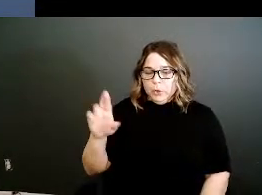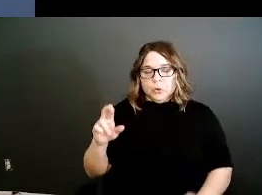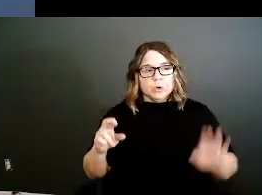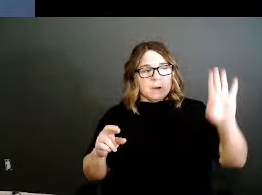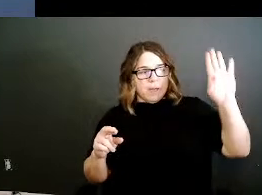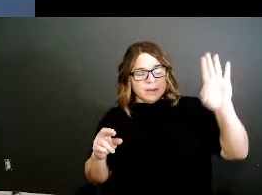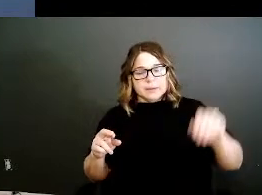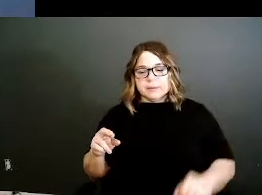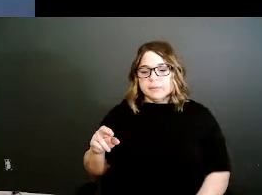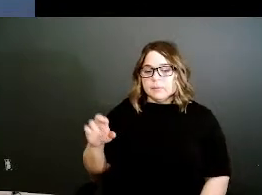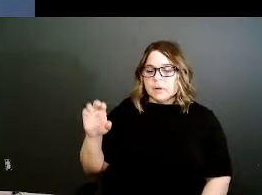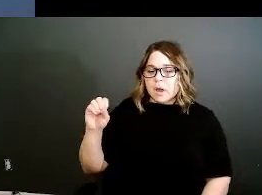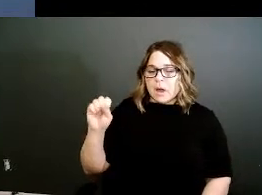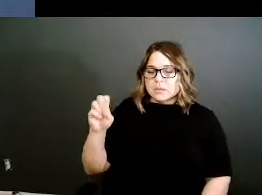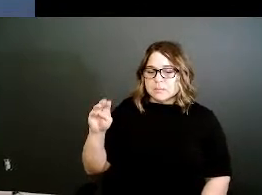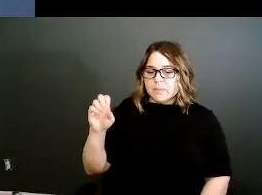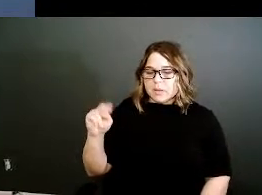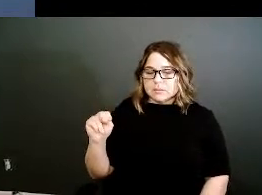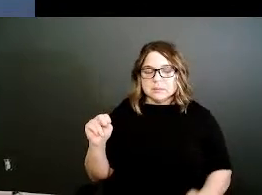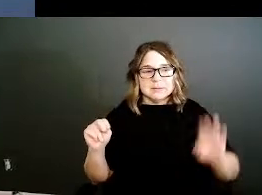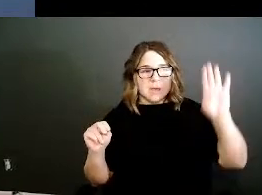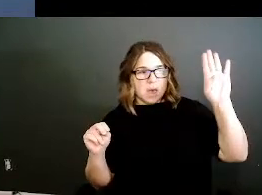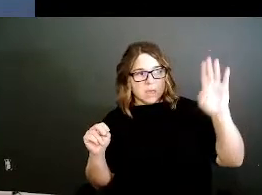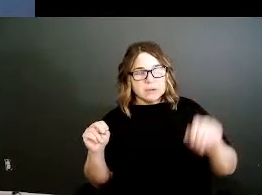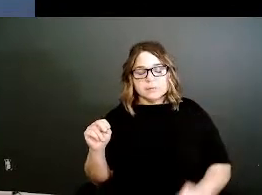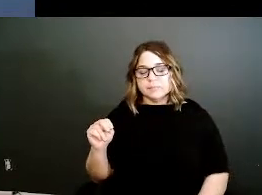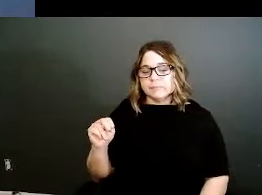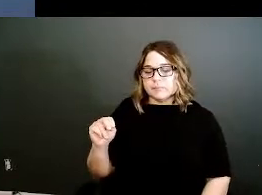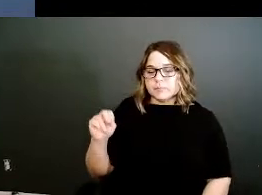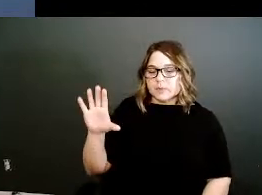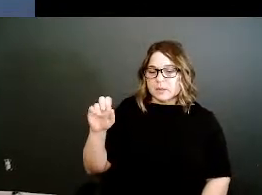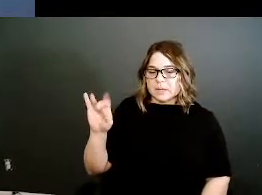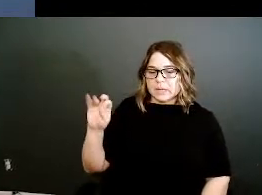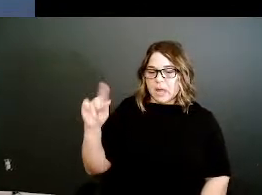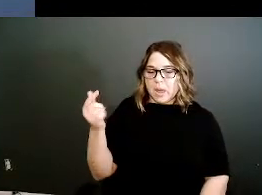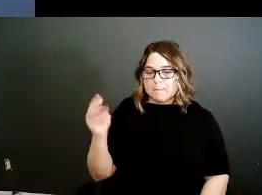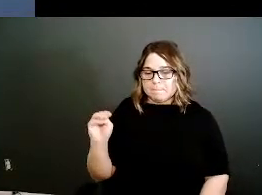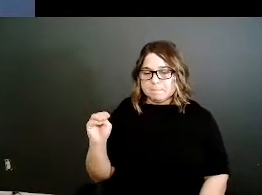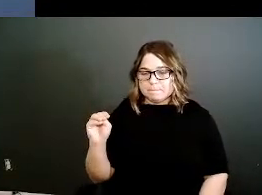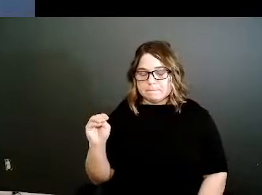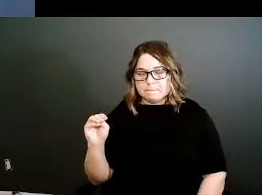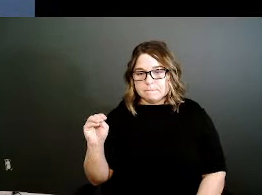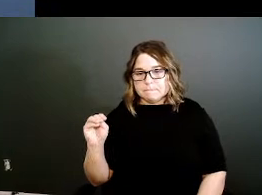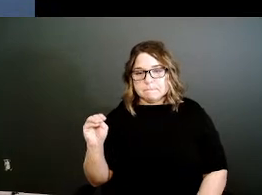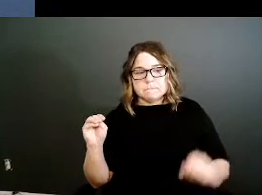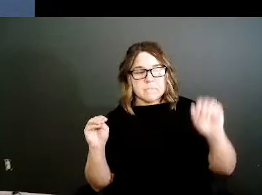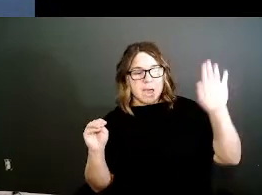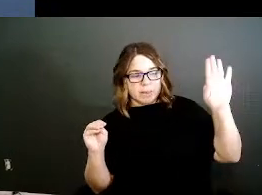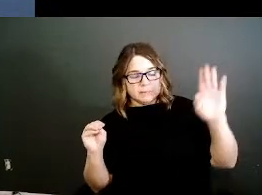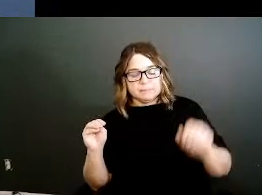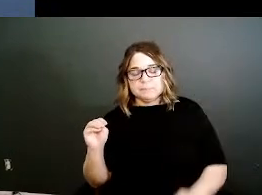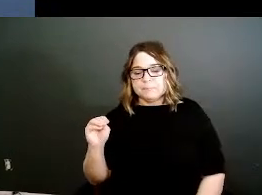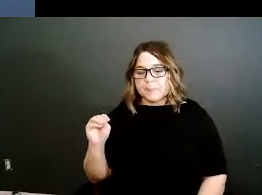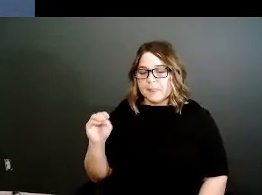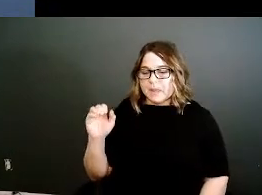AYE. ≫ Clerk: PRESIDENT BENDER. ≫ COUNCIL PRESIDENT BENDER: AYE. ≫ Clerk: THERE ARE 13 AYES. ≫ COUNCIL PRESIDENT BENDER: THAT CARRIES AND THOSE